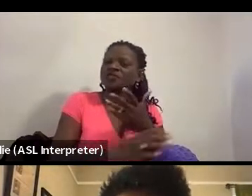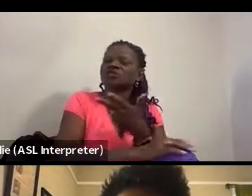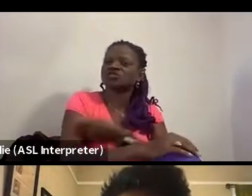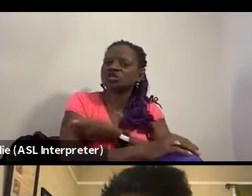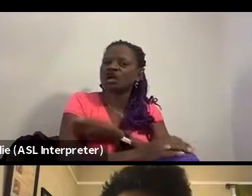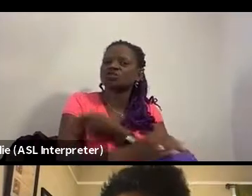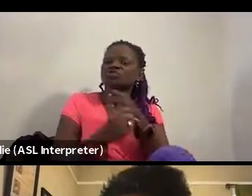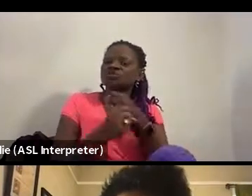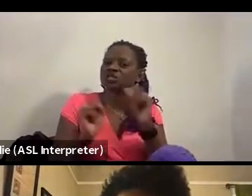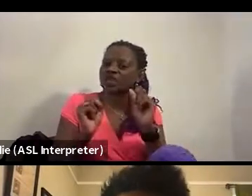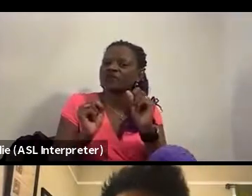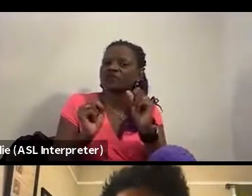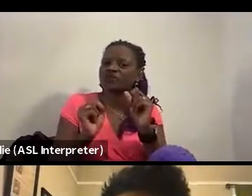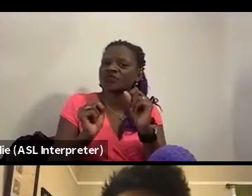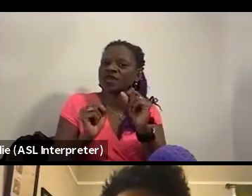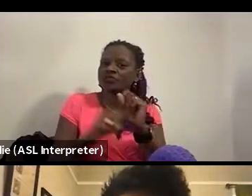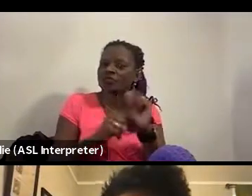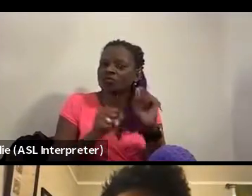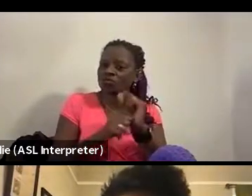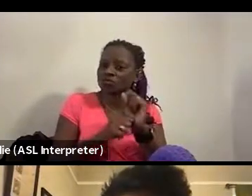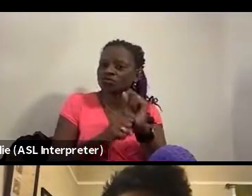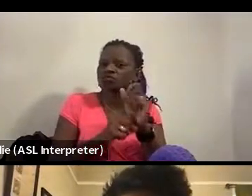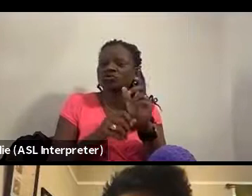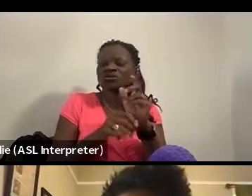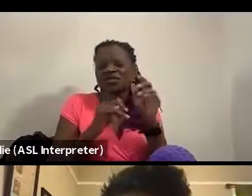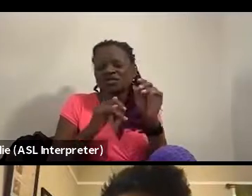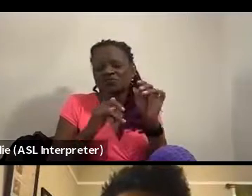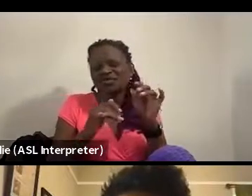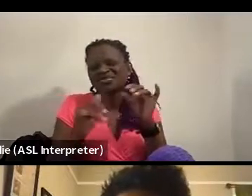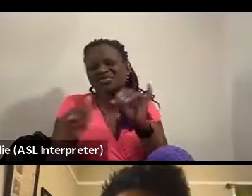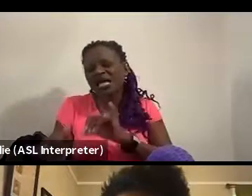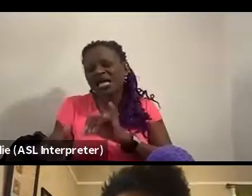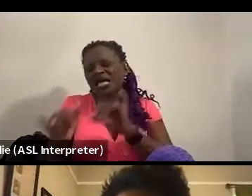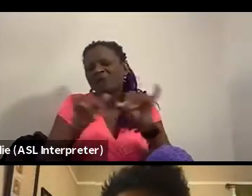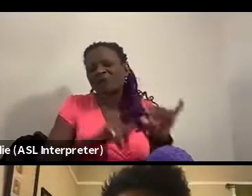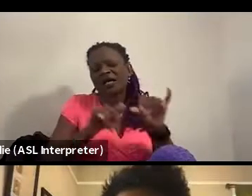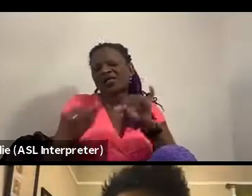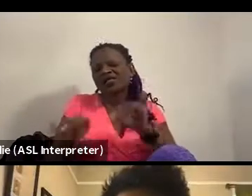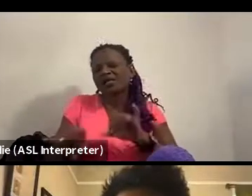So I think that a similar process is going to have to happen with the understanding that the side